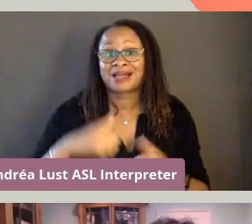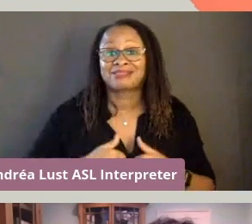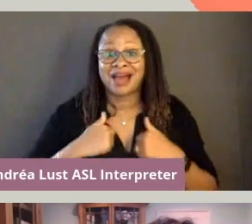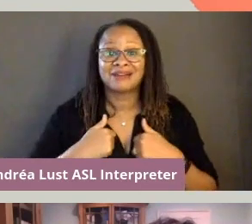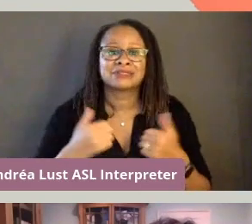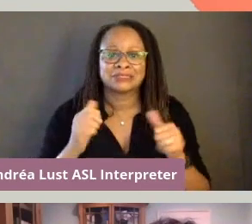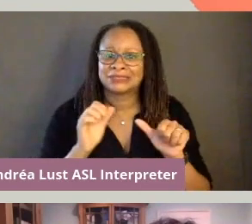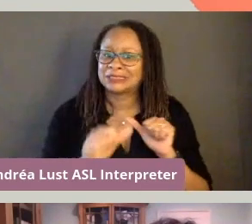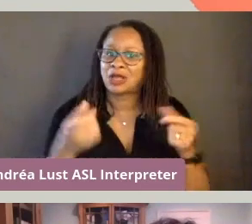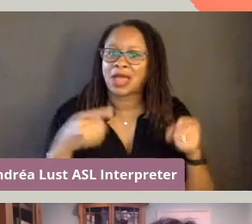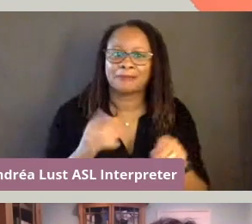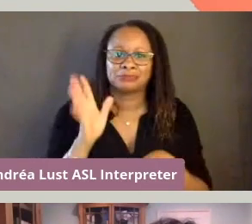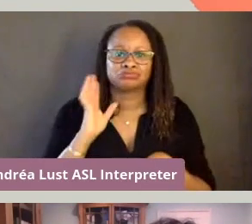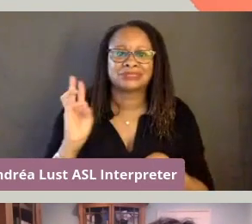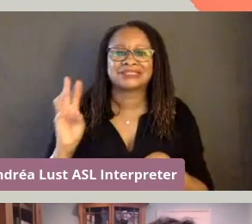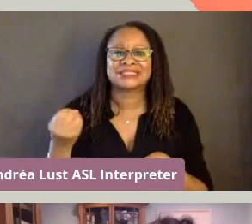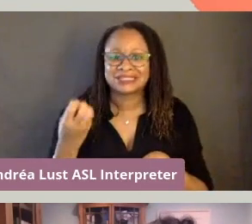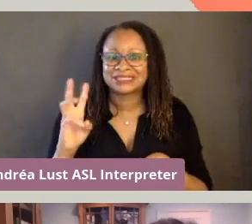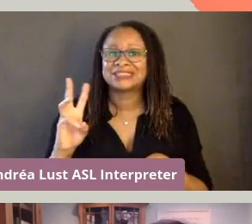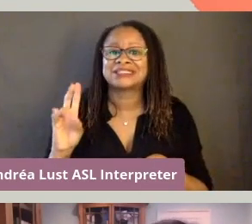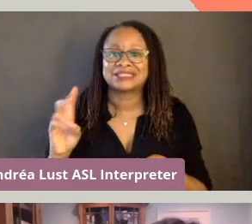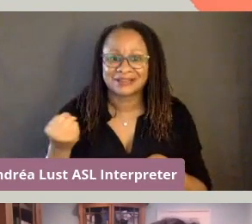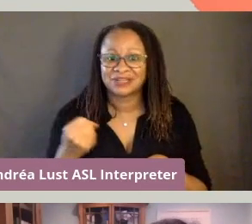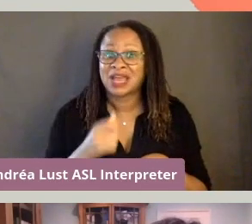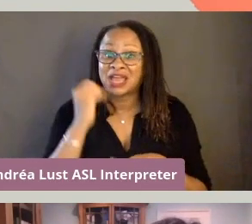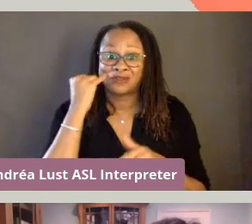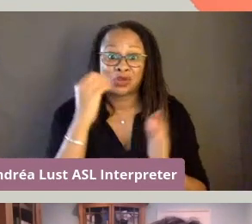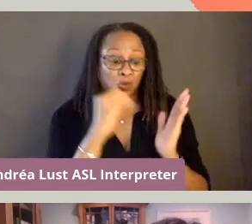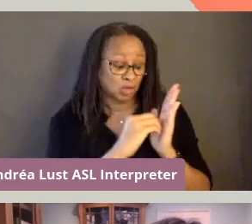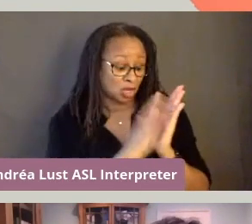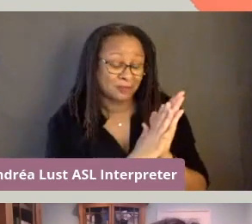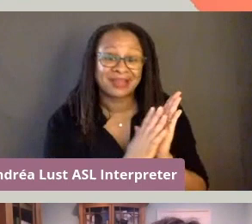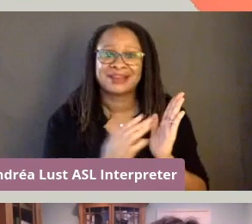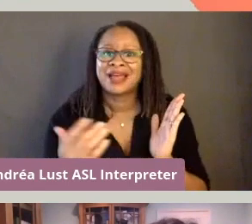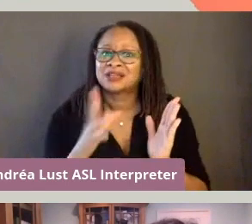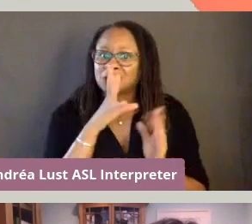if we don't document it and talk about it, it's just gonna happen again in 20 years.